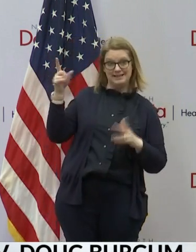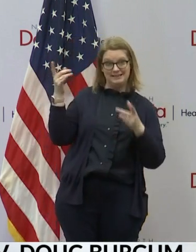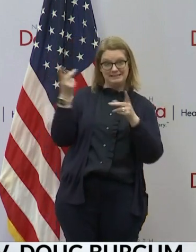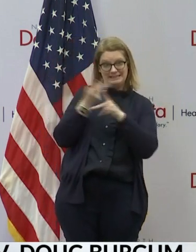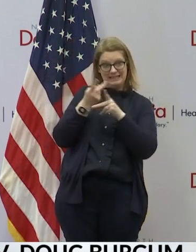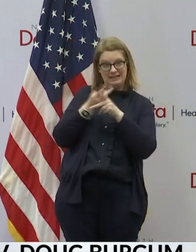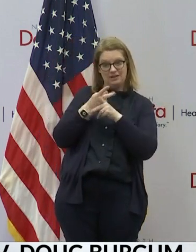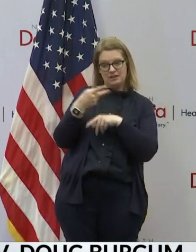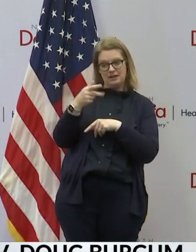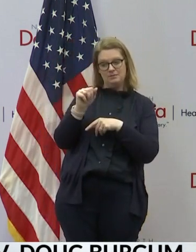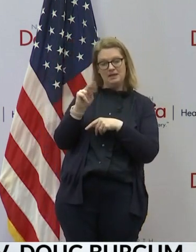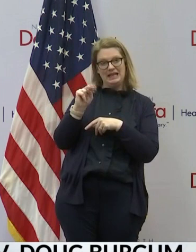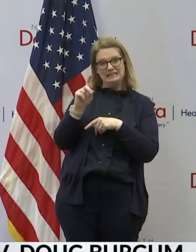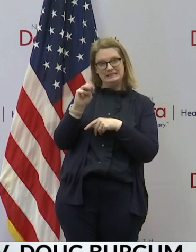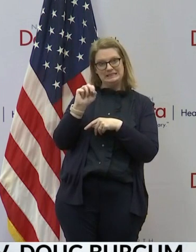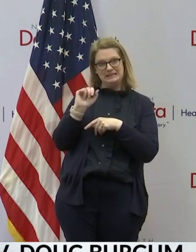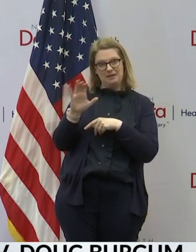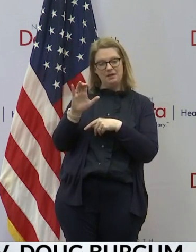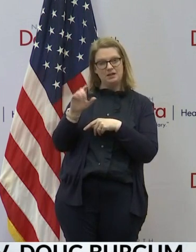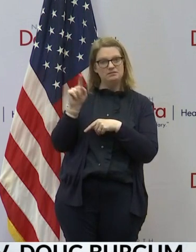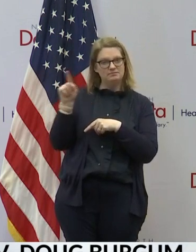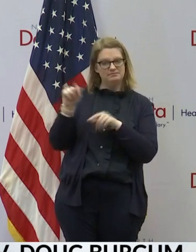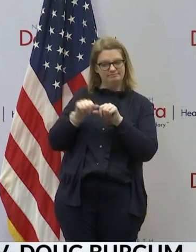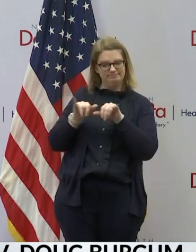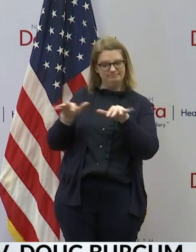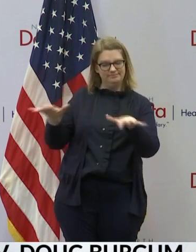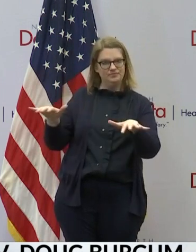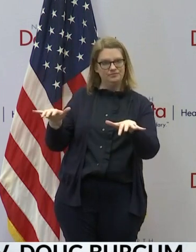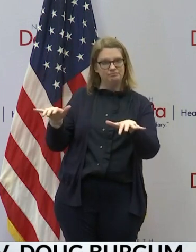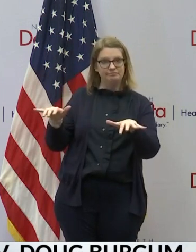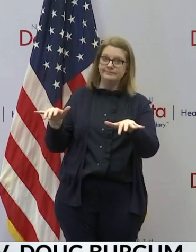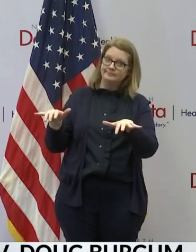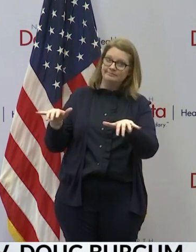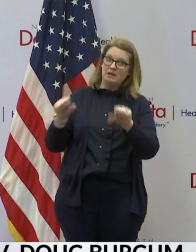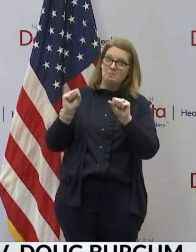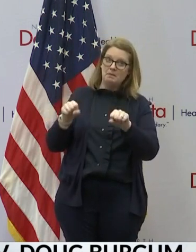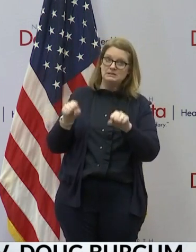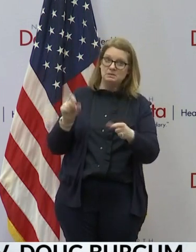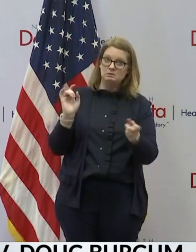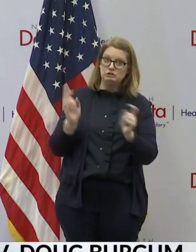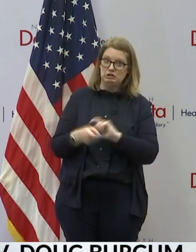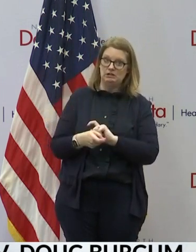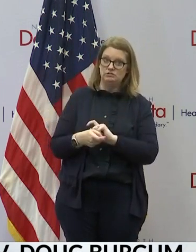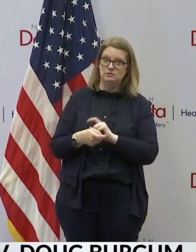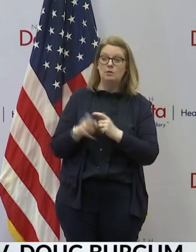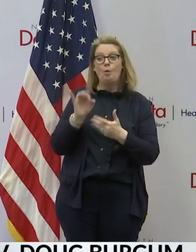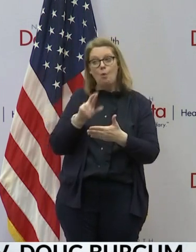OF THIS AND OF COURSE, GIVEN WHAT IS GOING ON AT THE WHITE HOUSE IN MANAGING THE PANDEMIC,